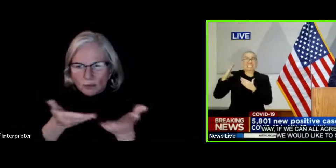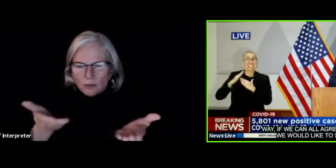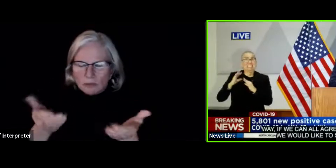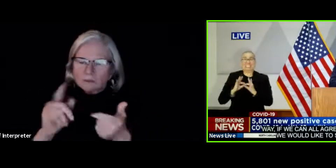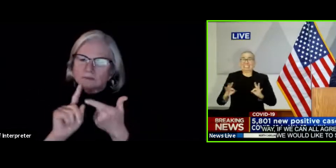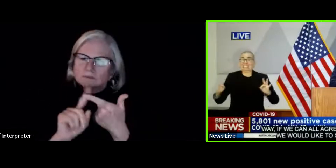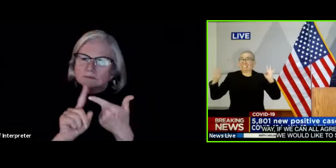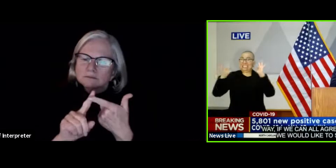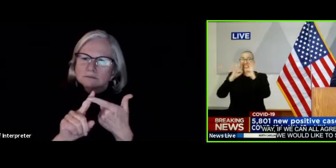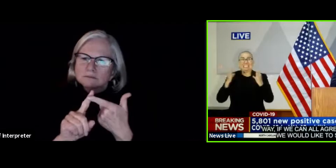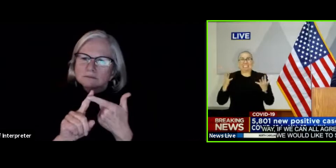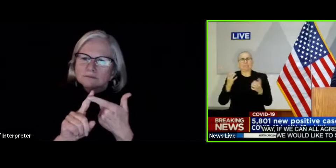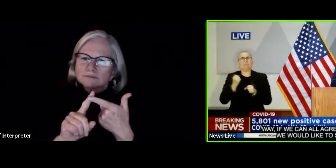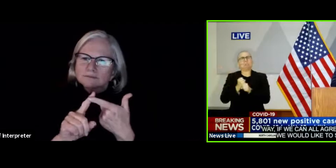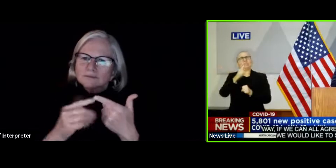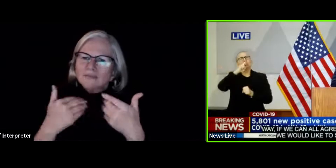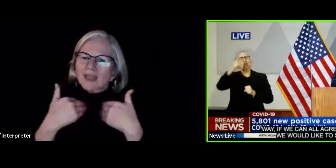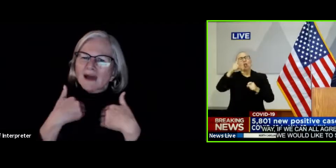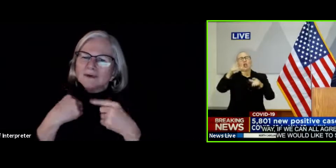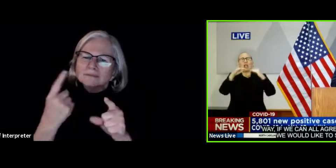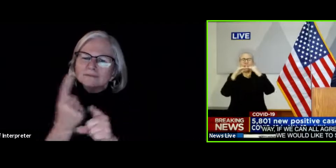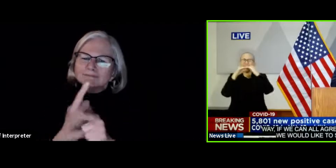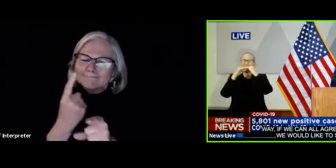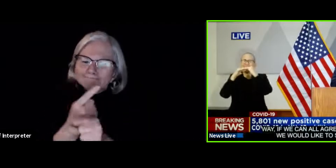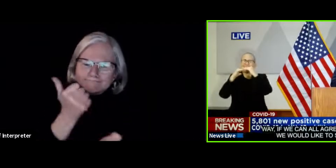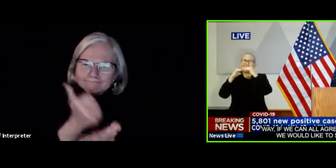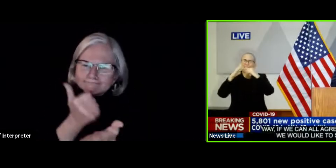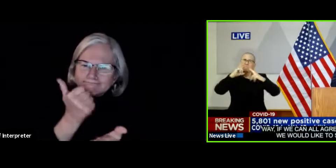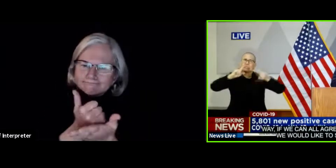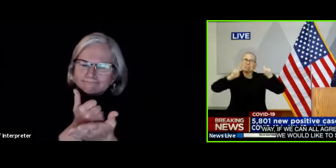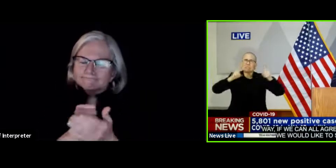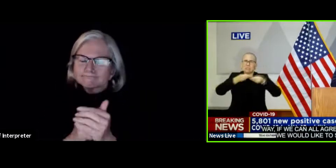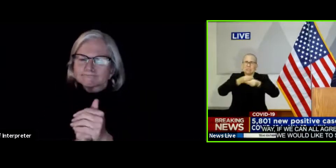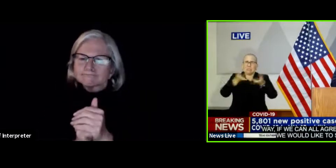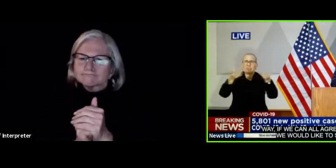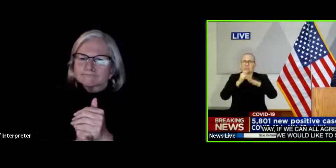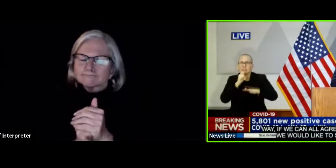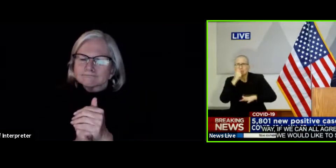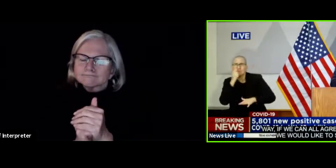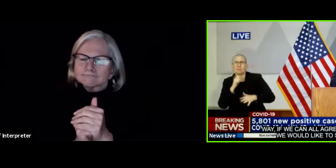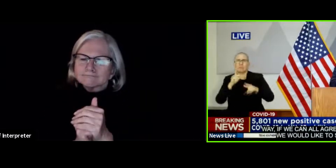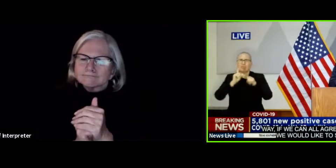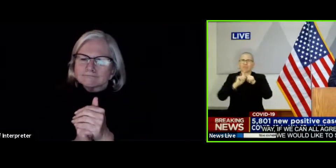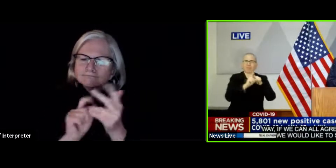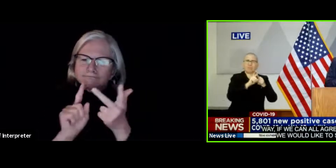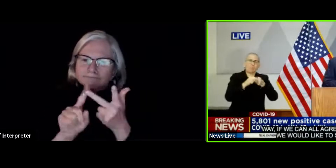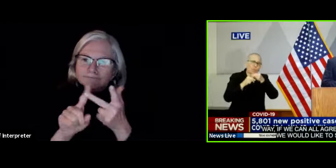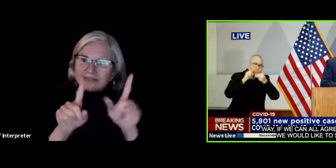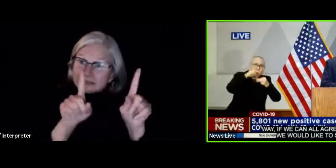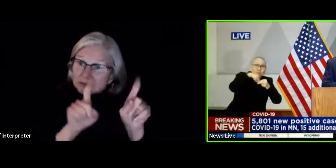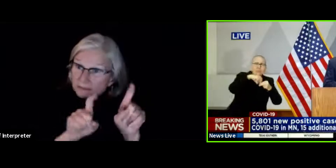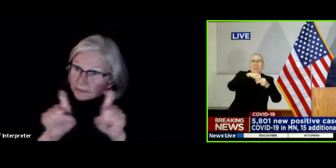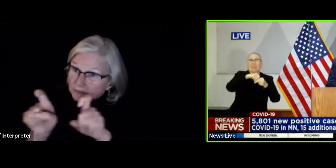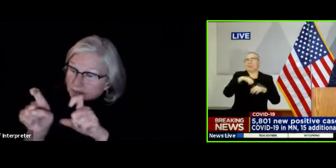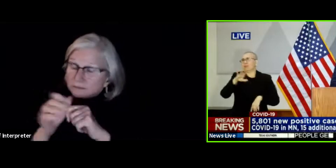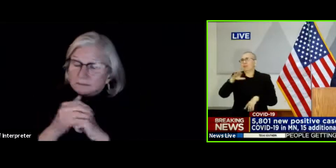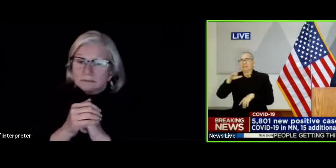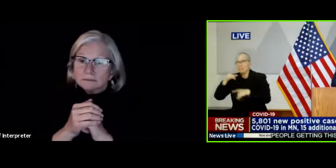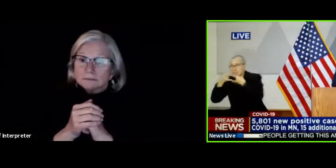WE'RE AT IS TESTING ON A MASSIVE SCALE AND WHAT MITIGATION MEASURES HAVE WE LEARNED, WHETHER IT BE MASKING, SOCIAL DISTANCE Y, HANDS-WASHING, ET